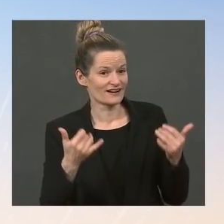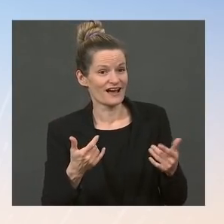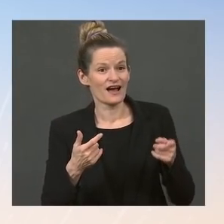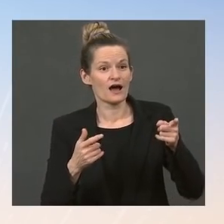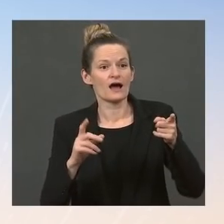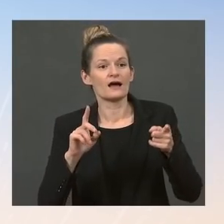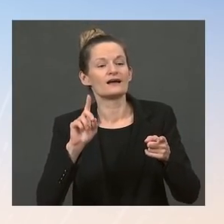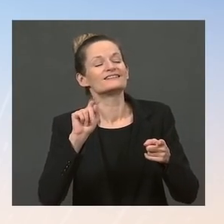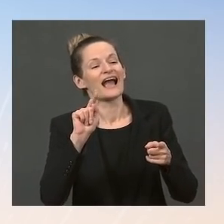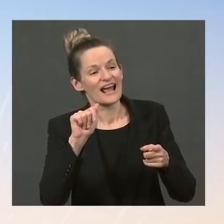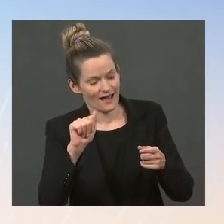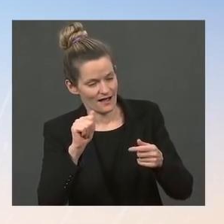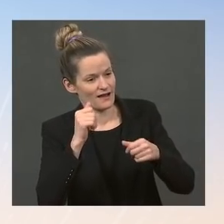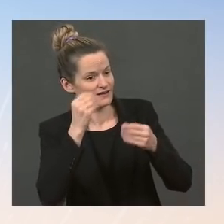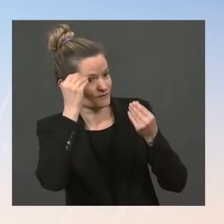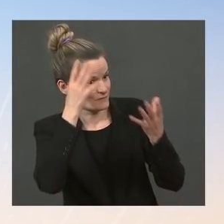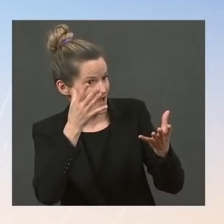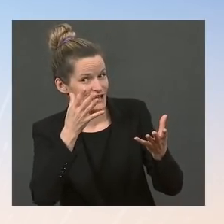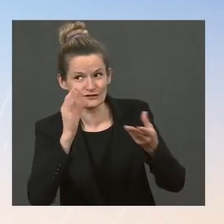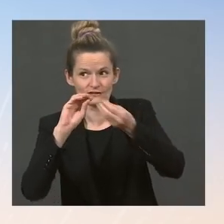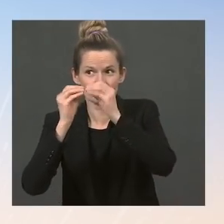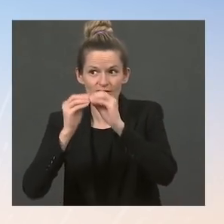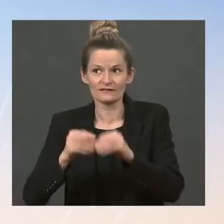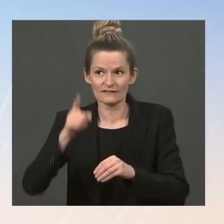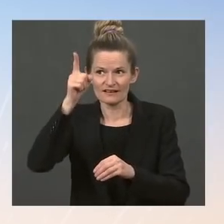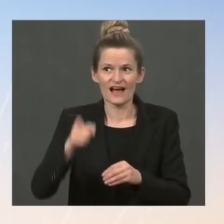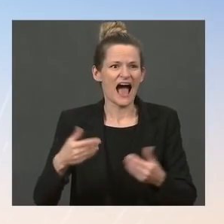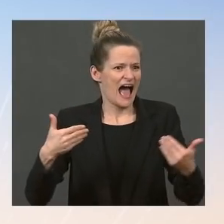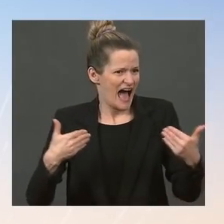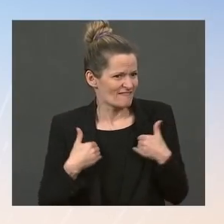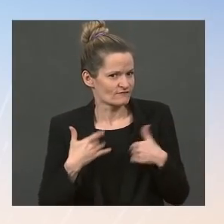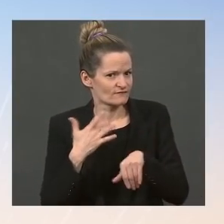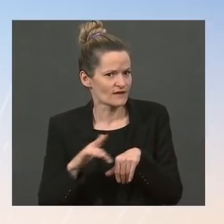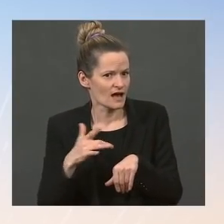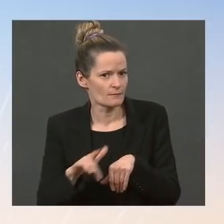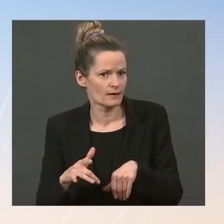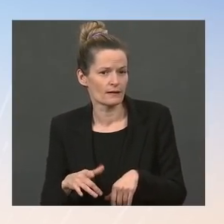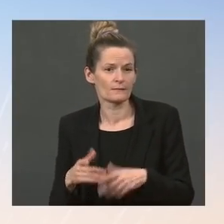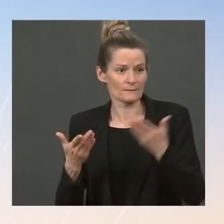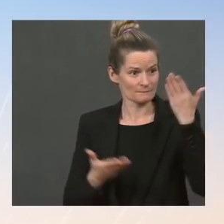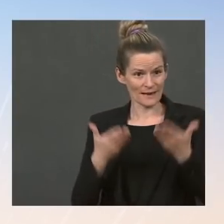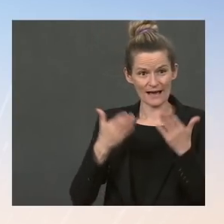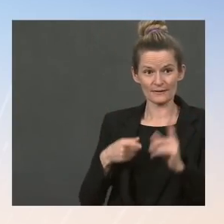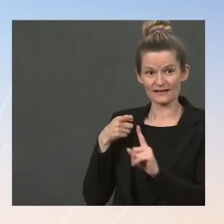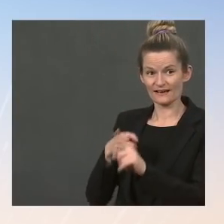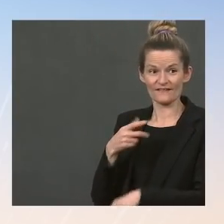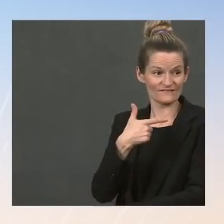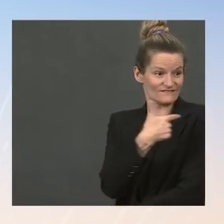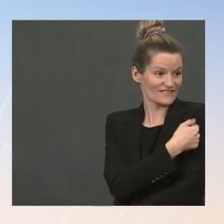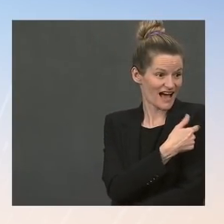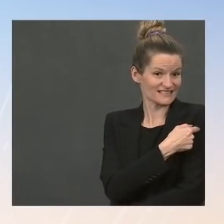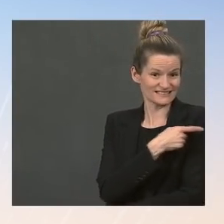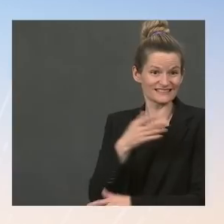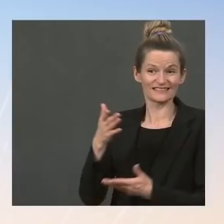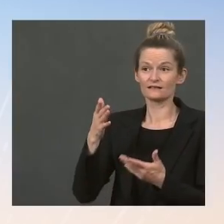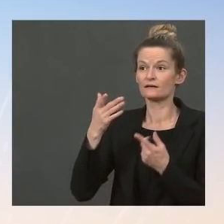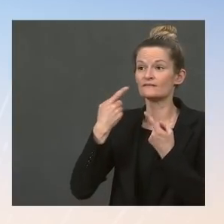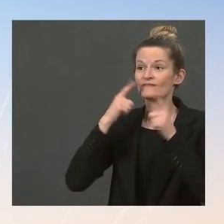that there could be waning efficacy of these vaccines and that that's where they recommend it. If you look at the reverse: Imagine if they had not come out